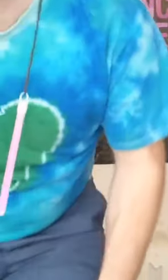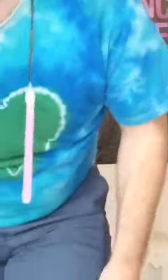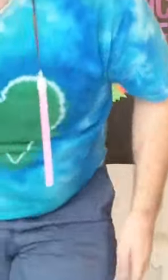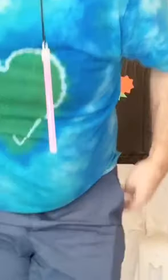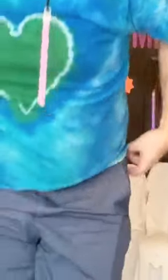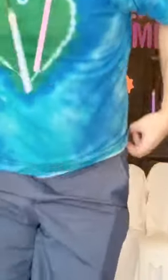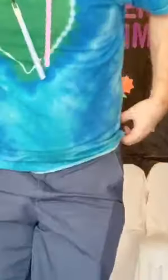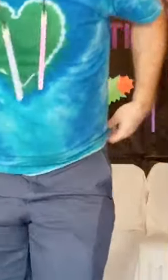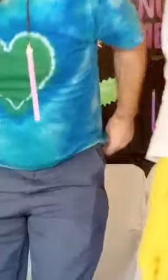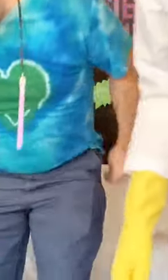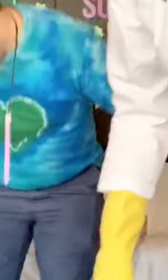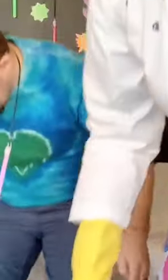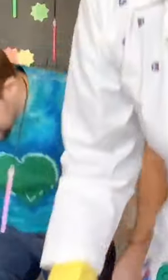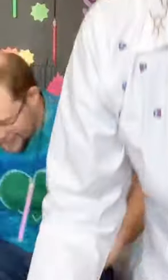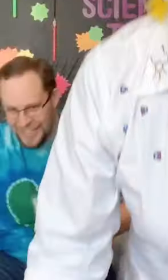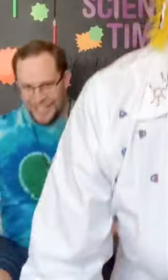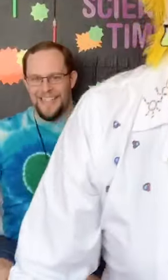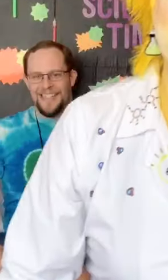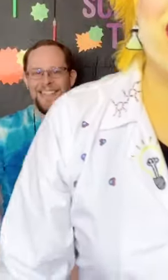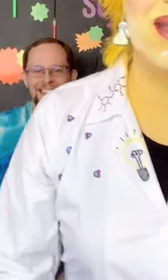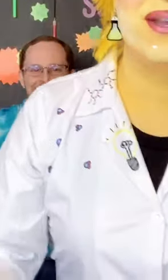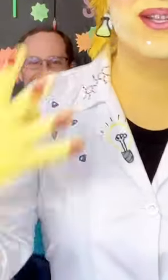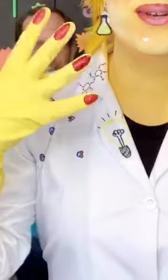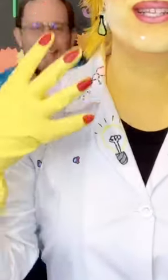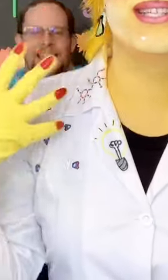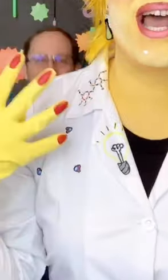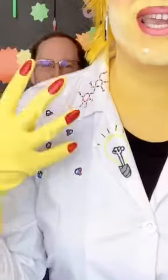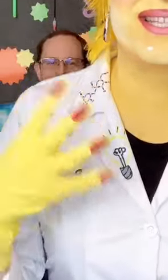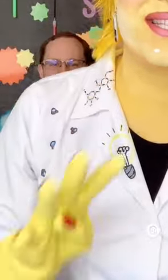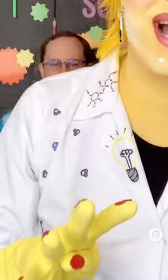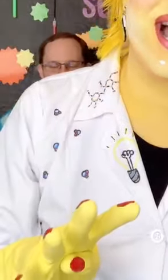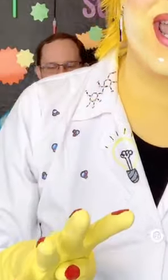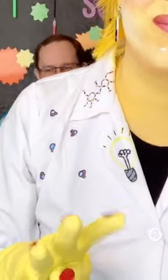Hello, yes. Today we are doing Science Time